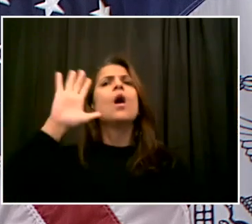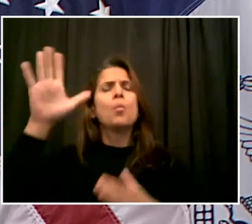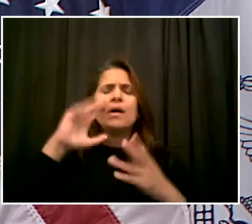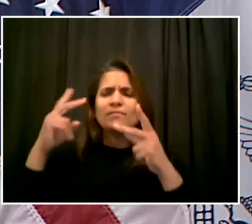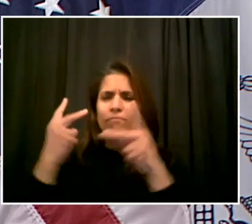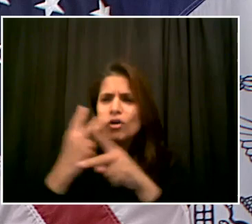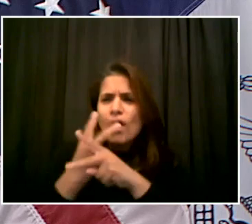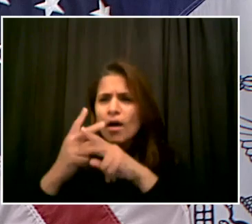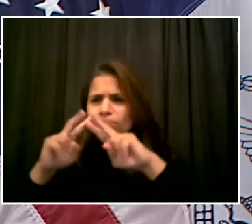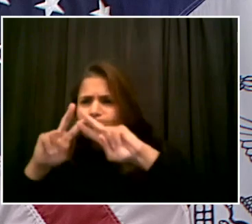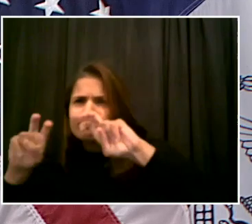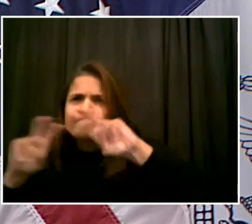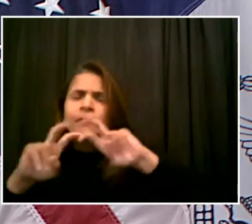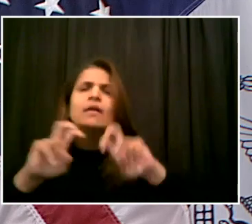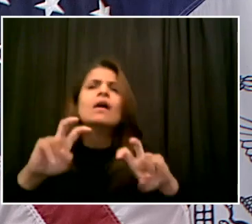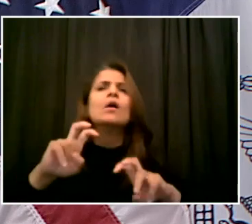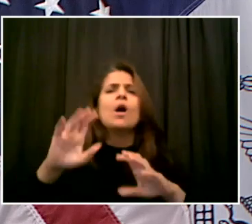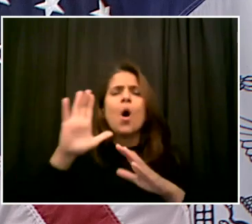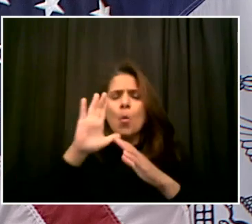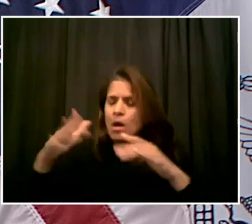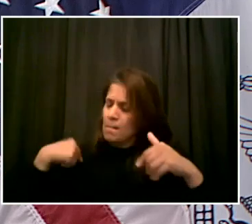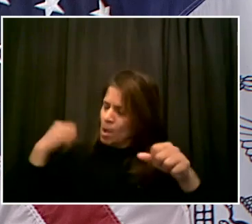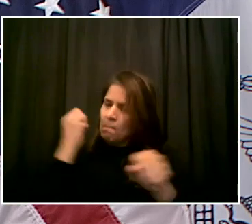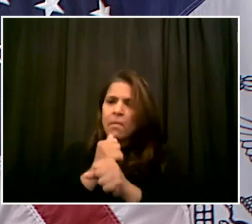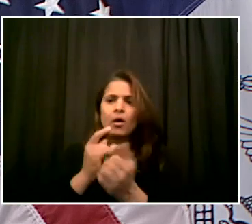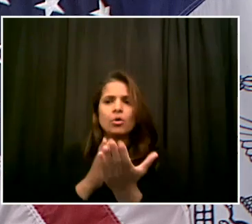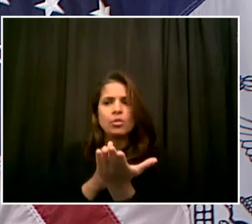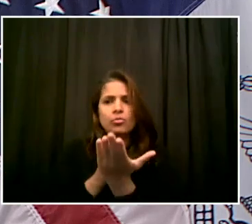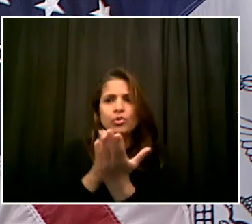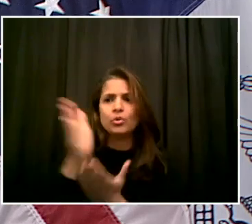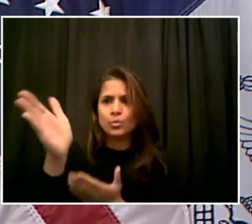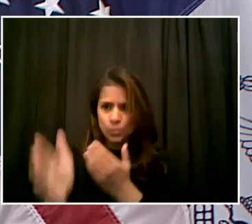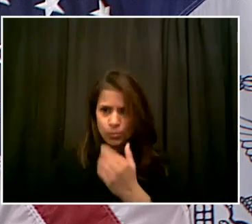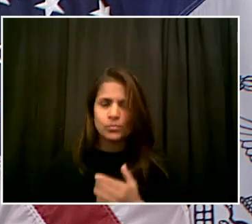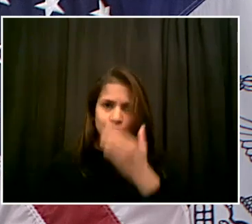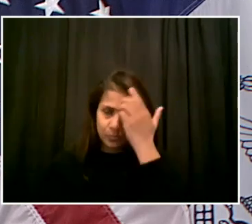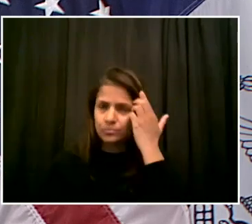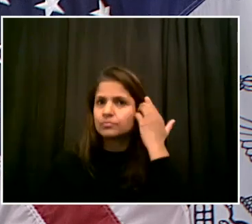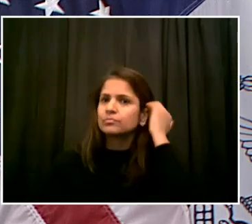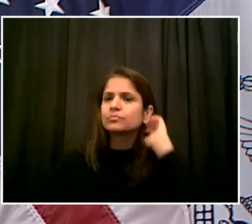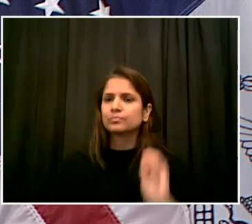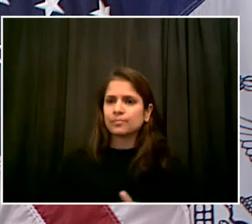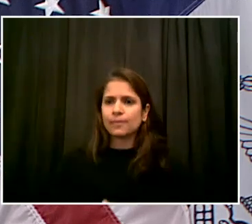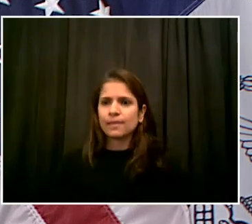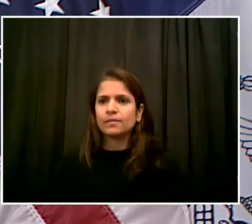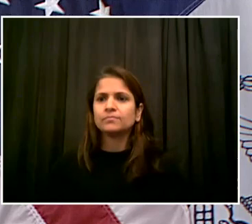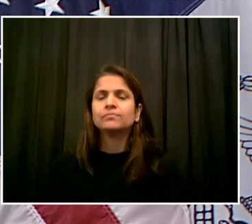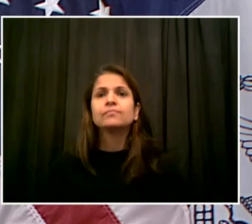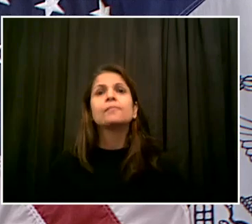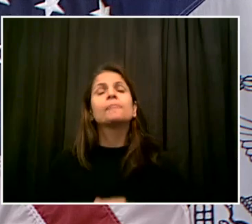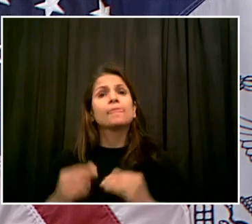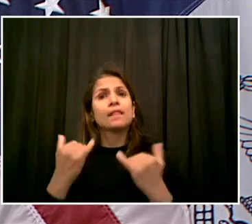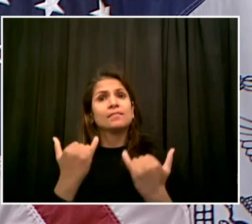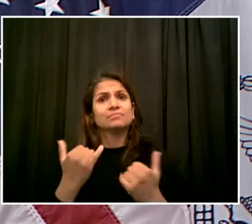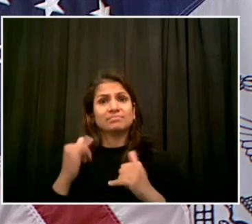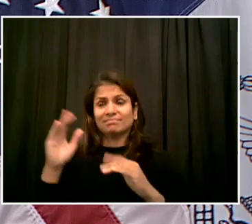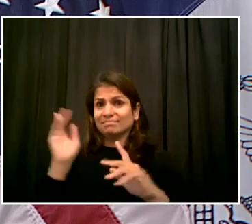IS PROGRESS. SO WE WILL FIND A WAY THROUGH.